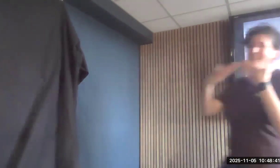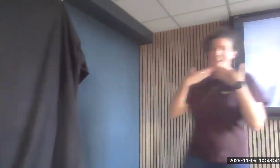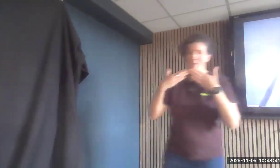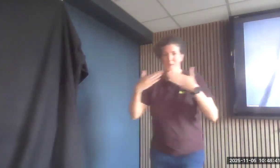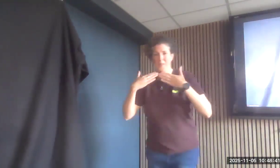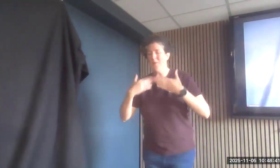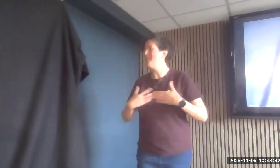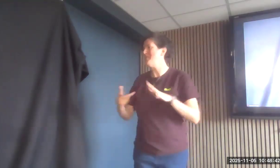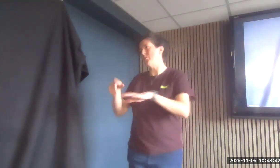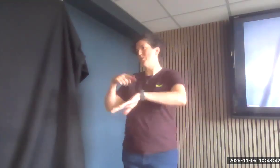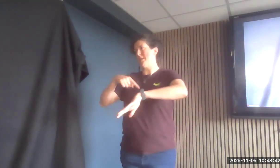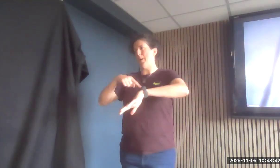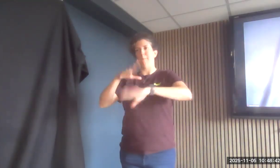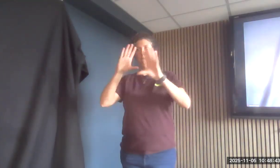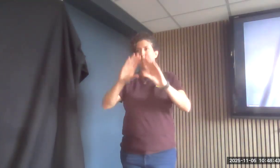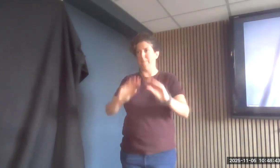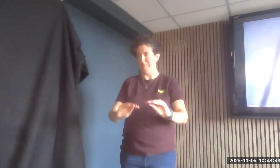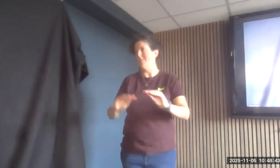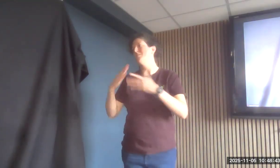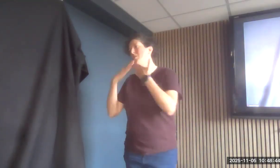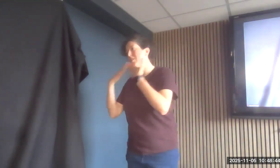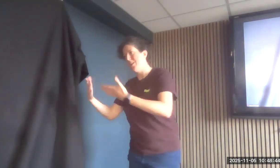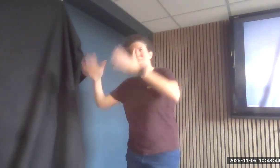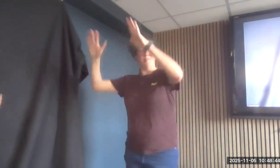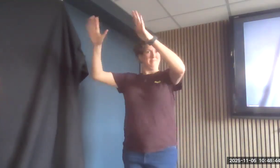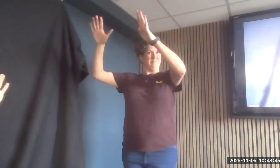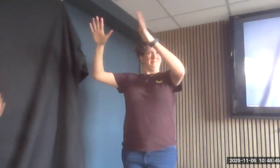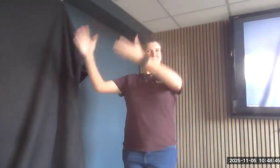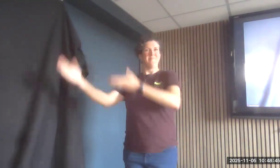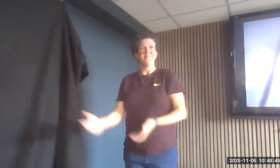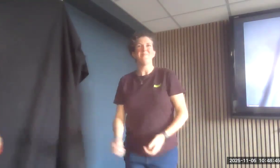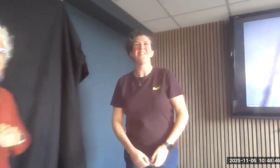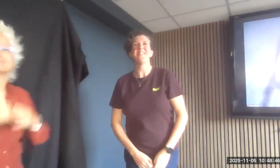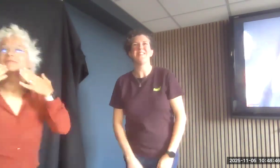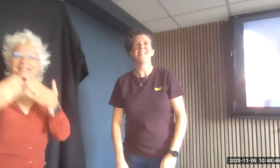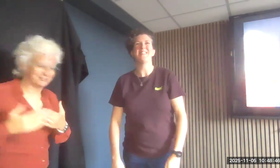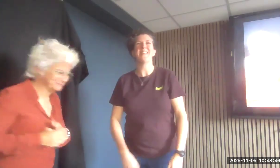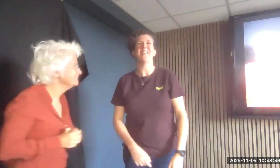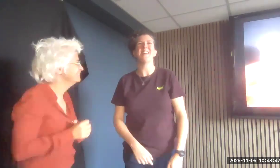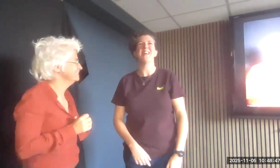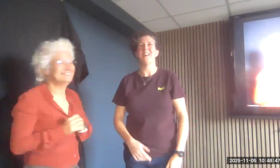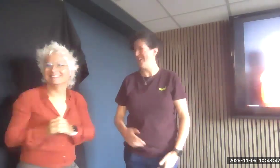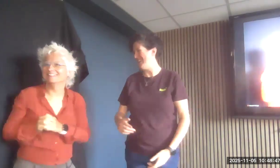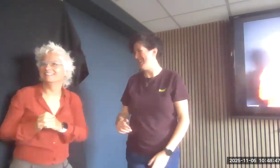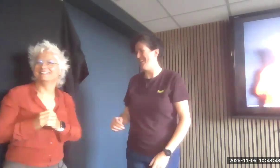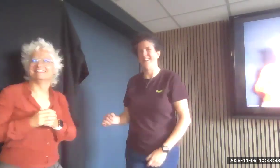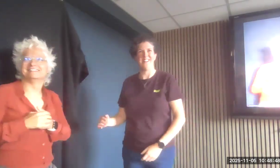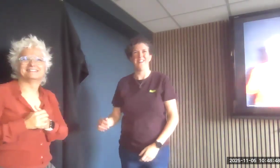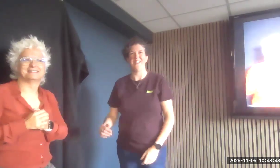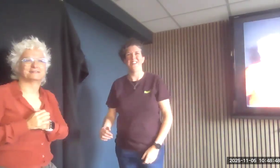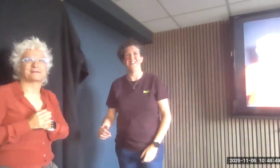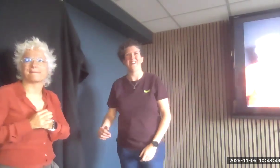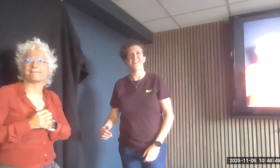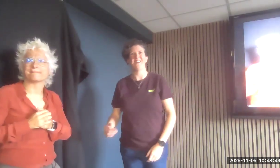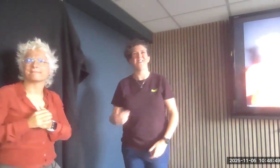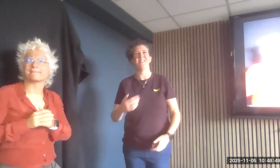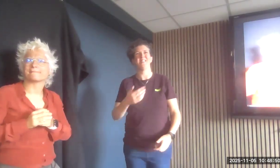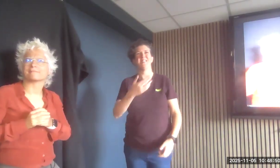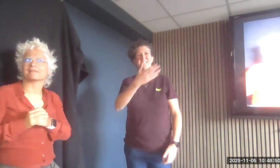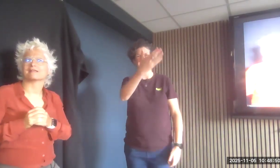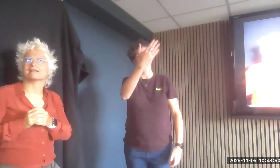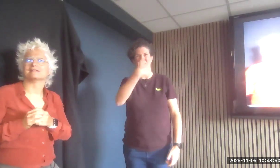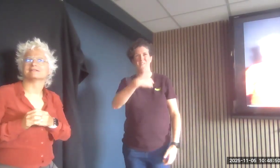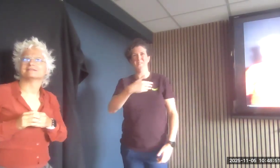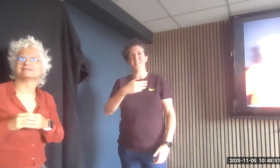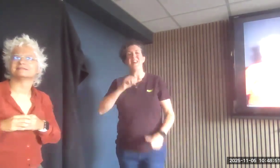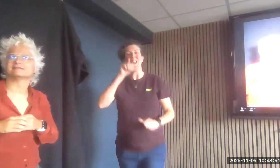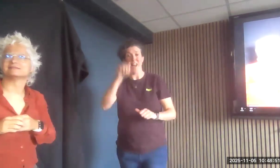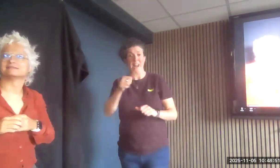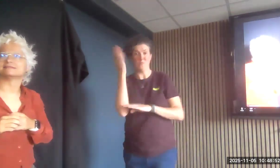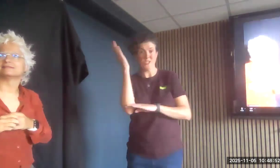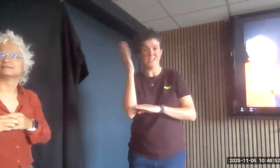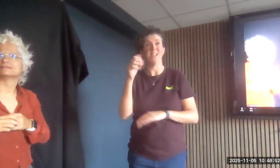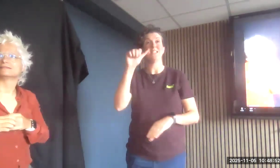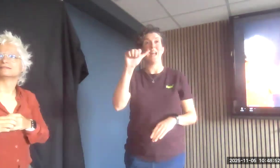to have these things in the curricul. Lovely. Thank you so much, we are out of time for your presentation. If we can have a round of applause for Marta, our lovely first presenter, please.